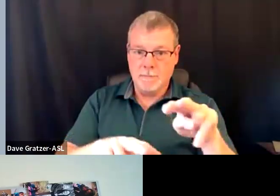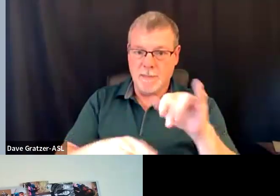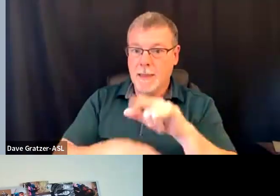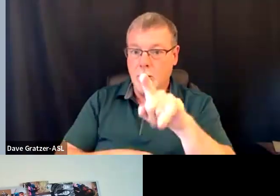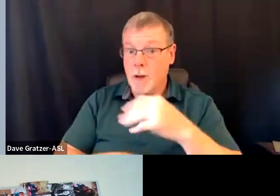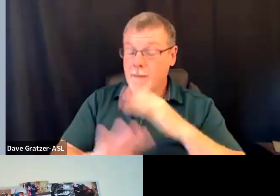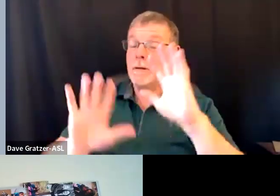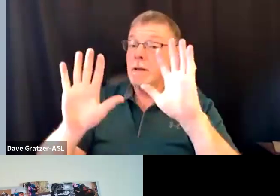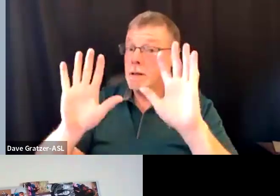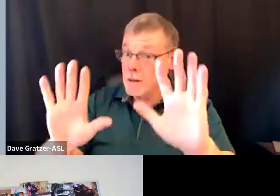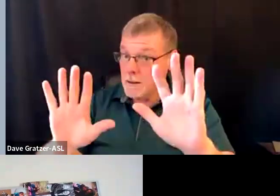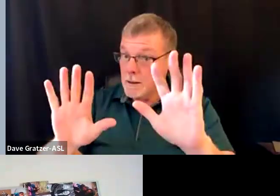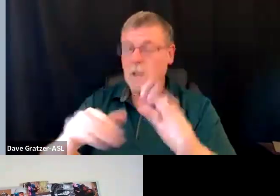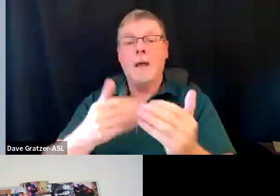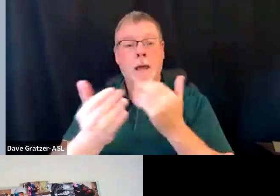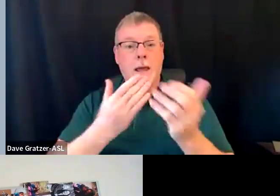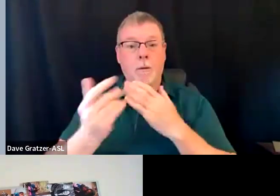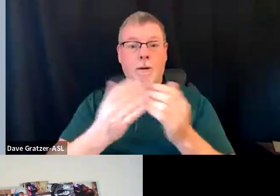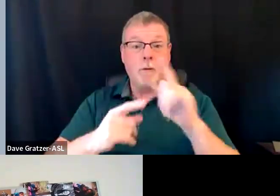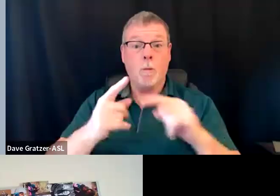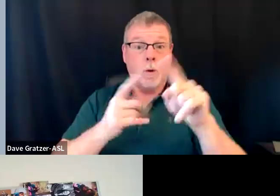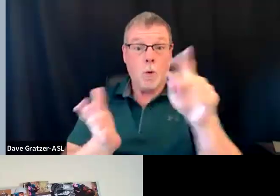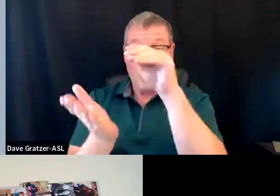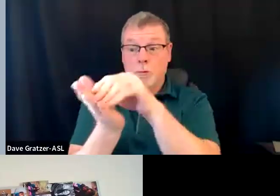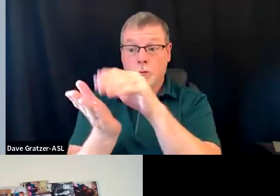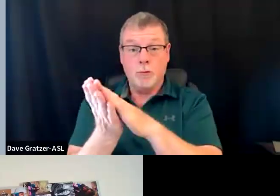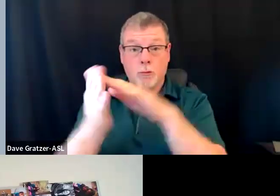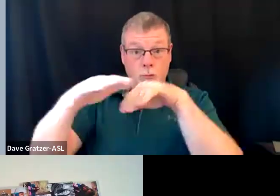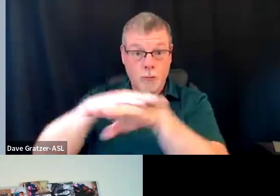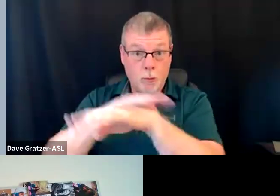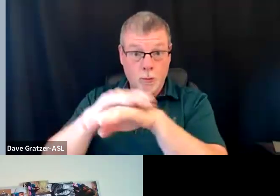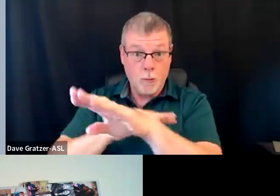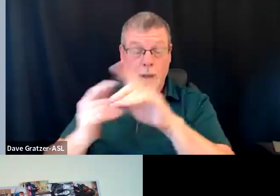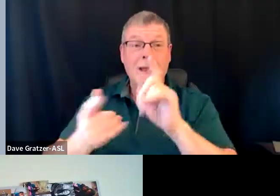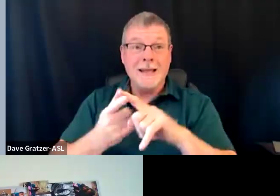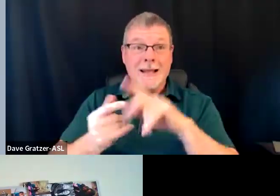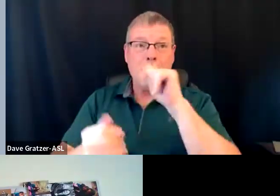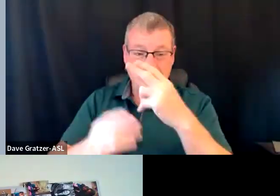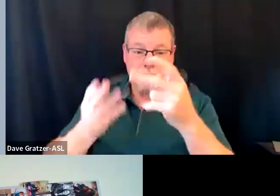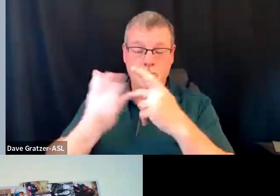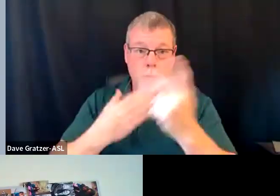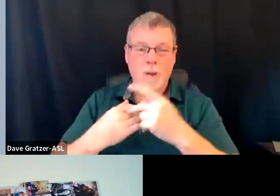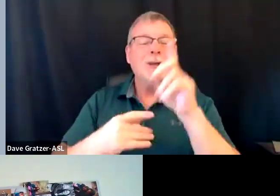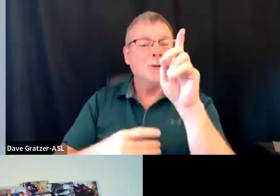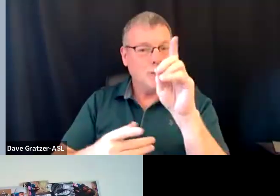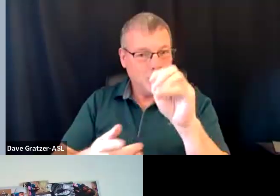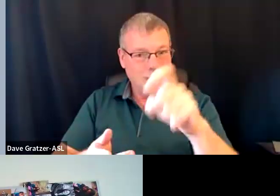However, when you go to enroll someone officially in the PATH program, you do need documentation.